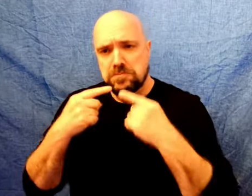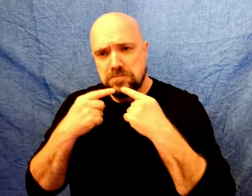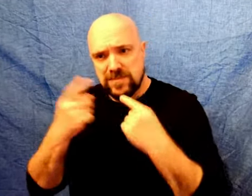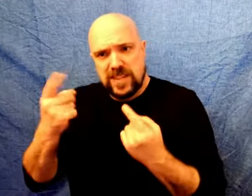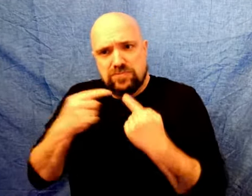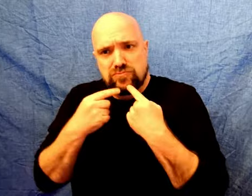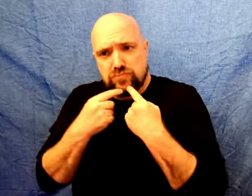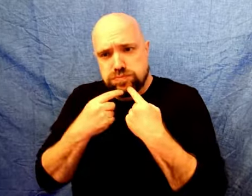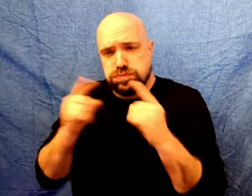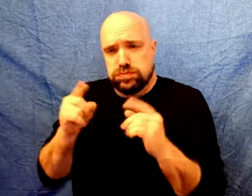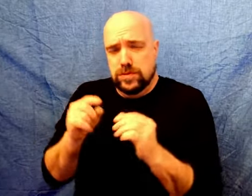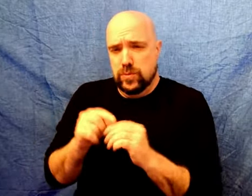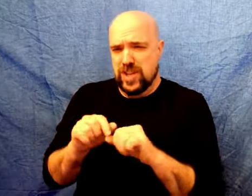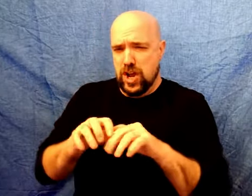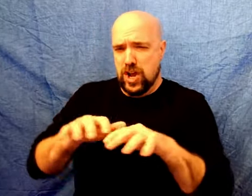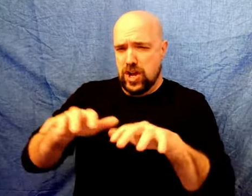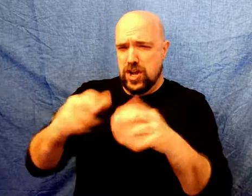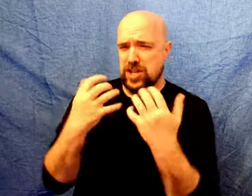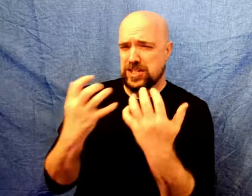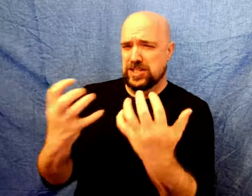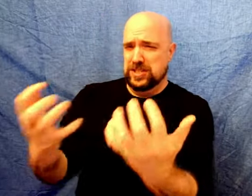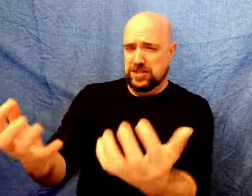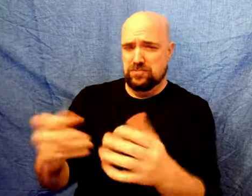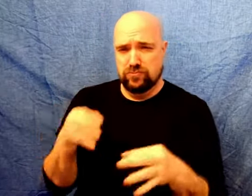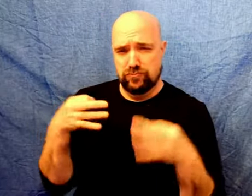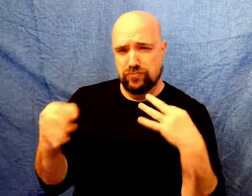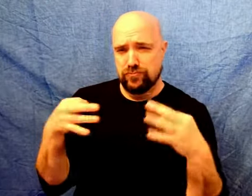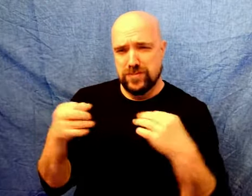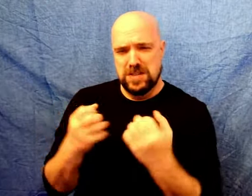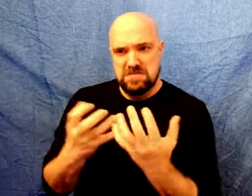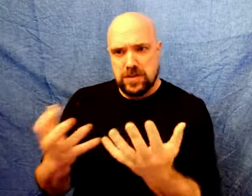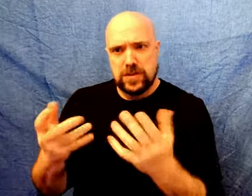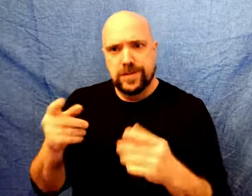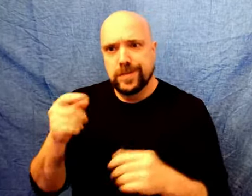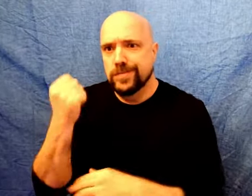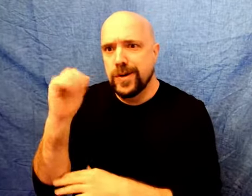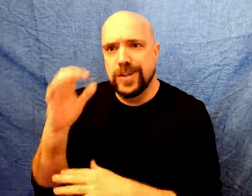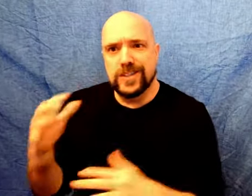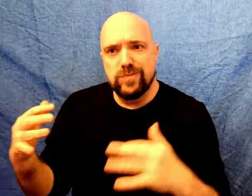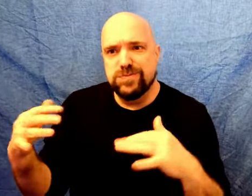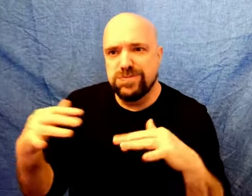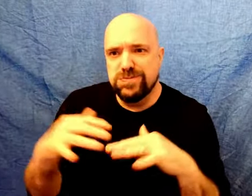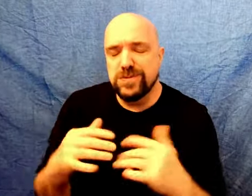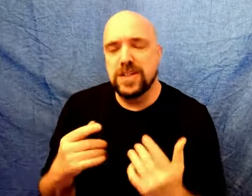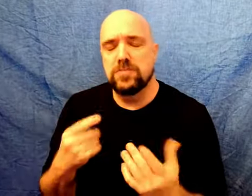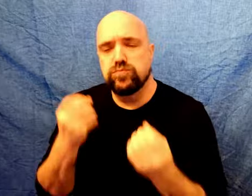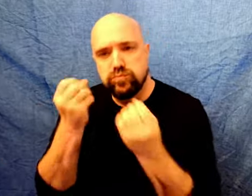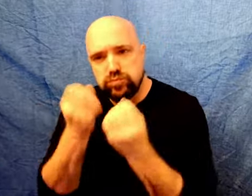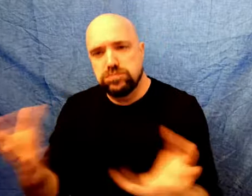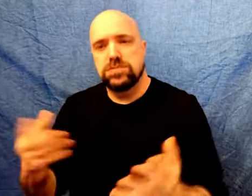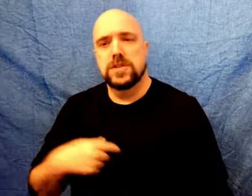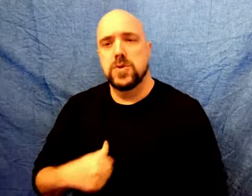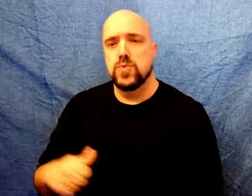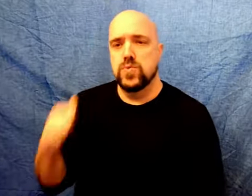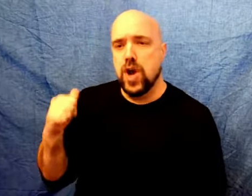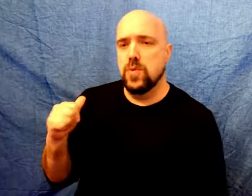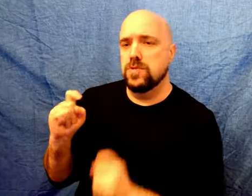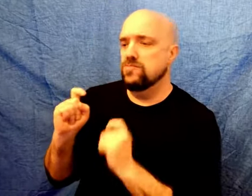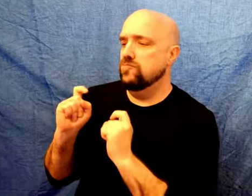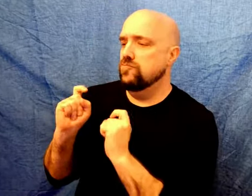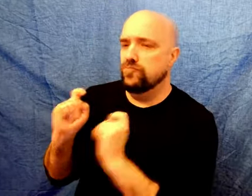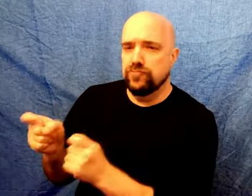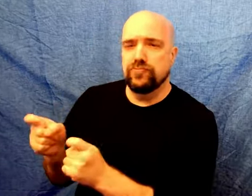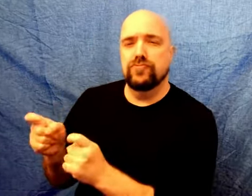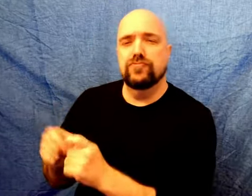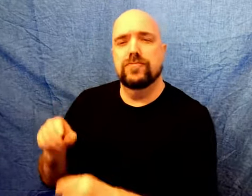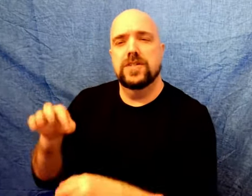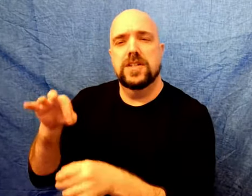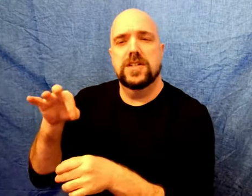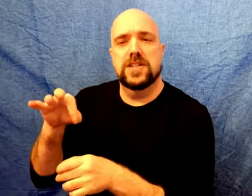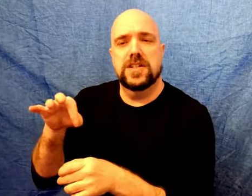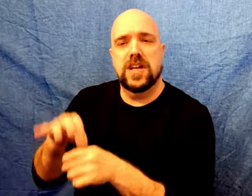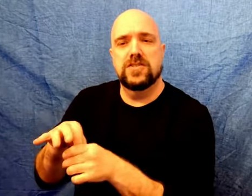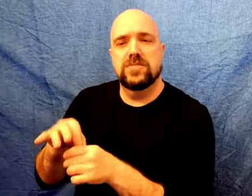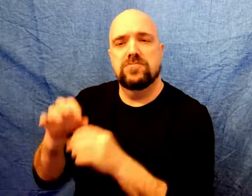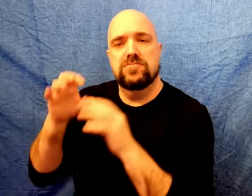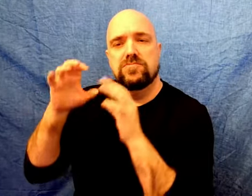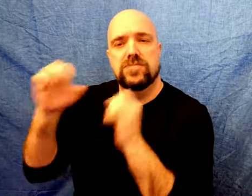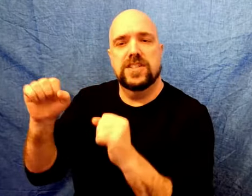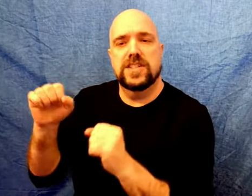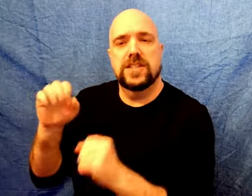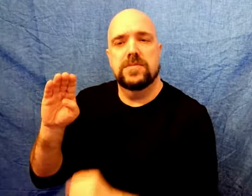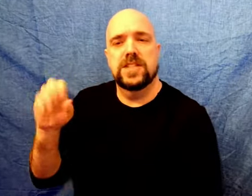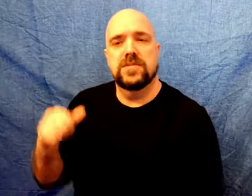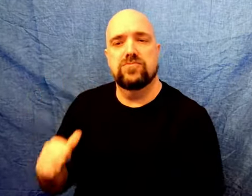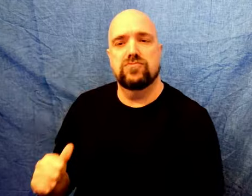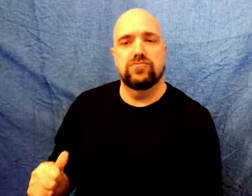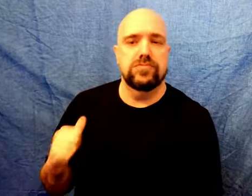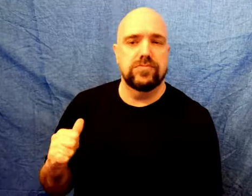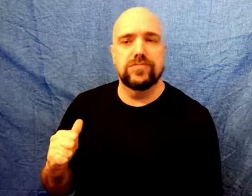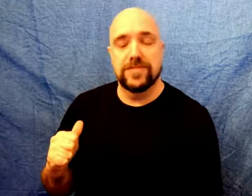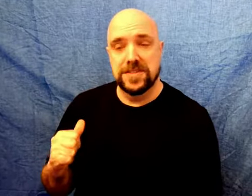Trump announced to the protector audience that he will not concede to President Elect Bidden.